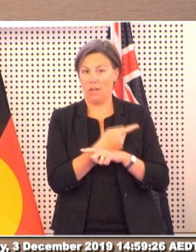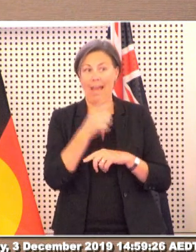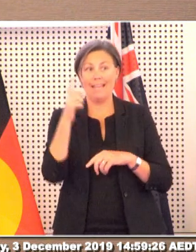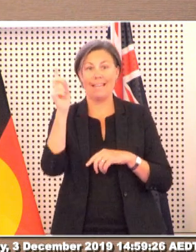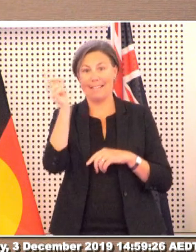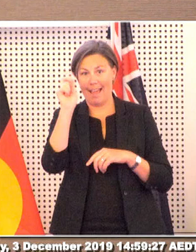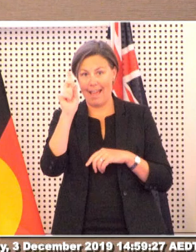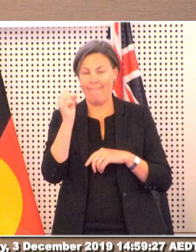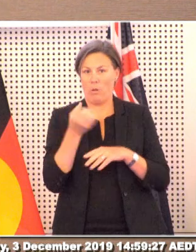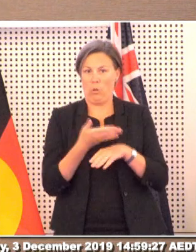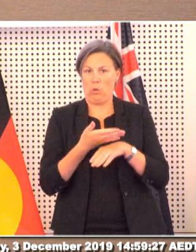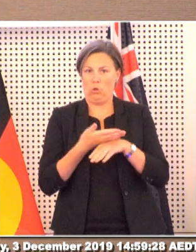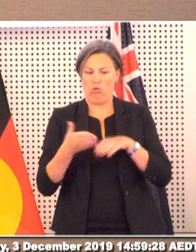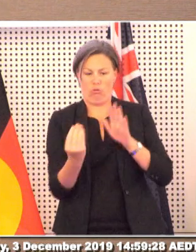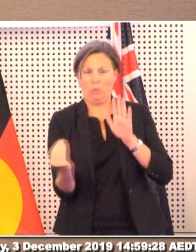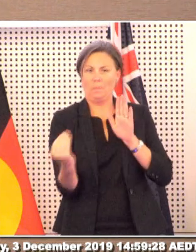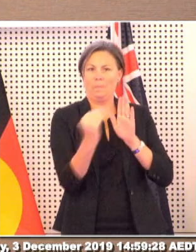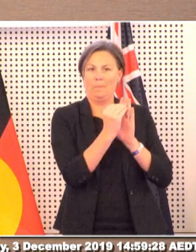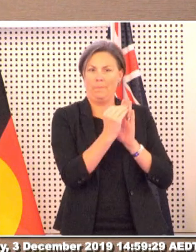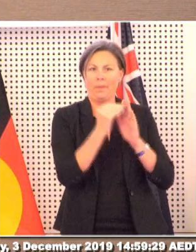standard on organisational governance.